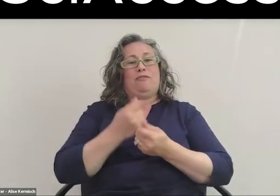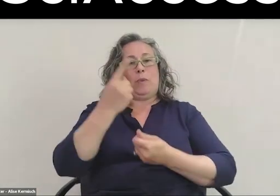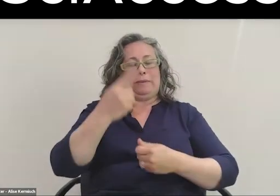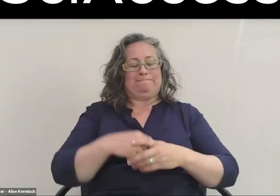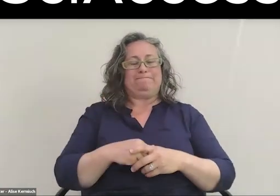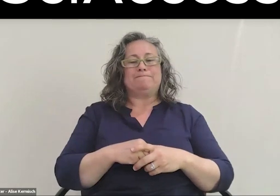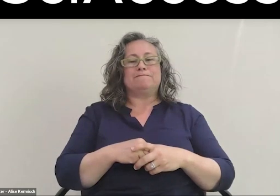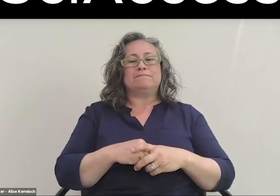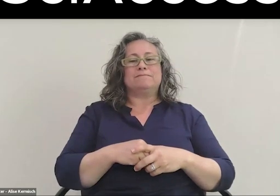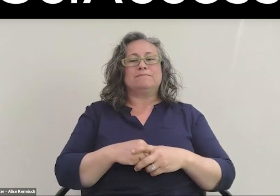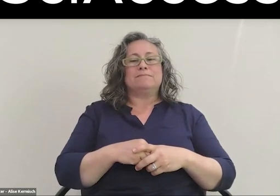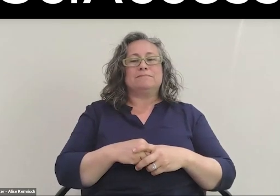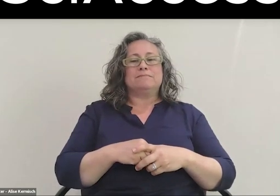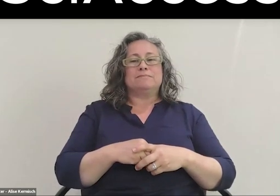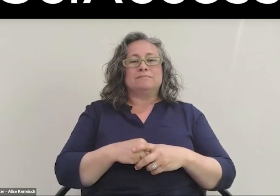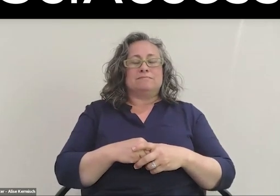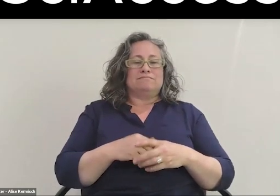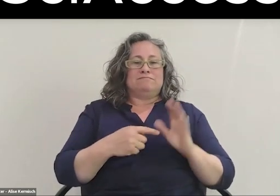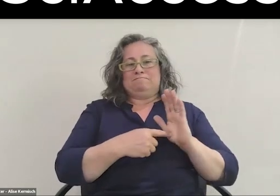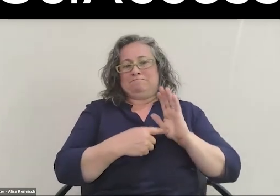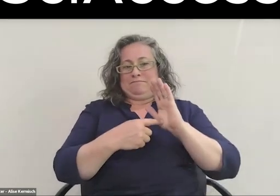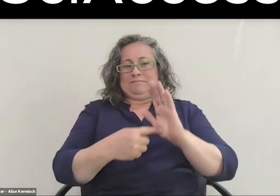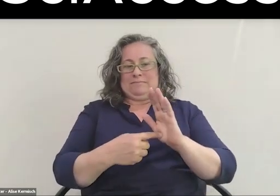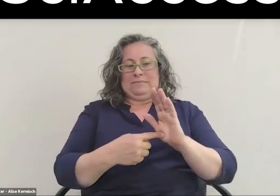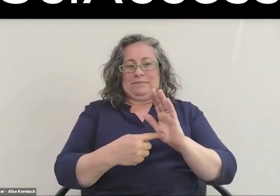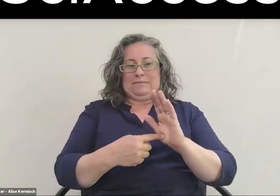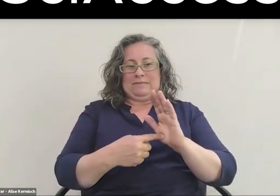and we're using examples of assistive technology right now.